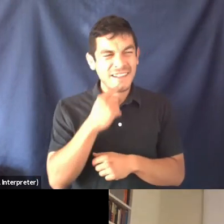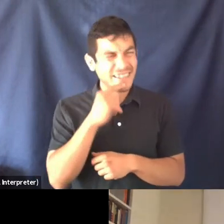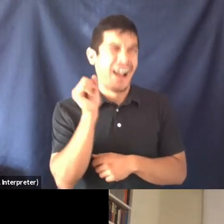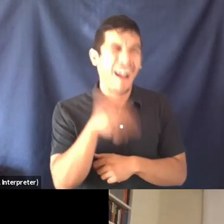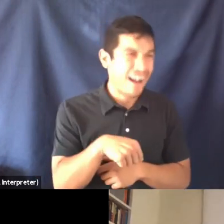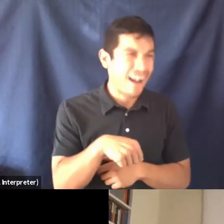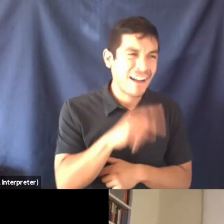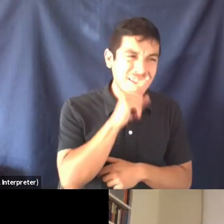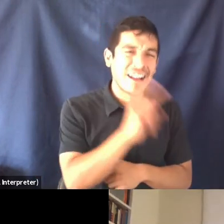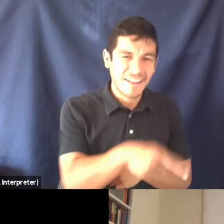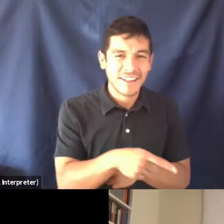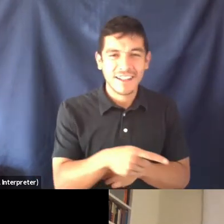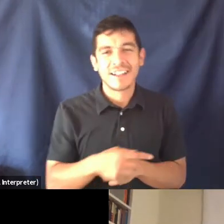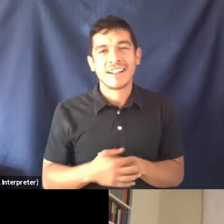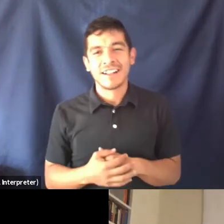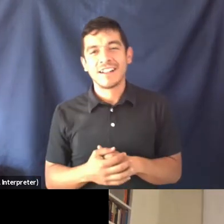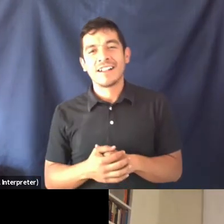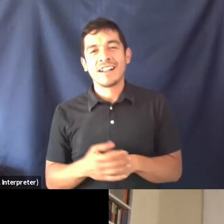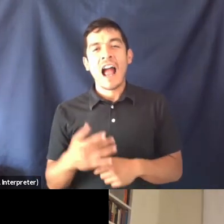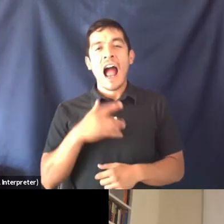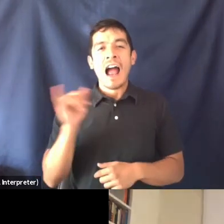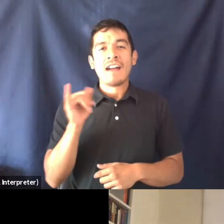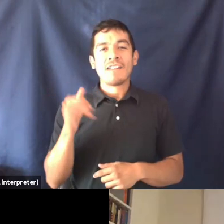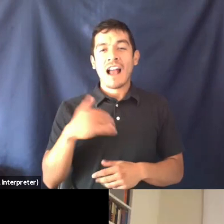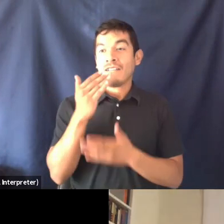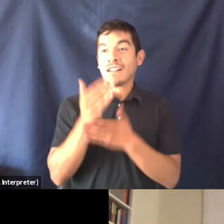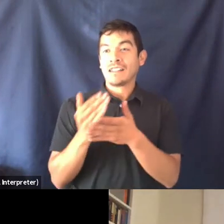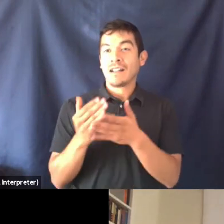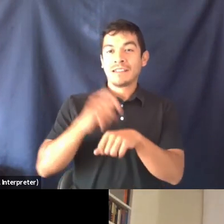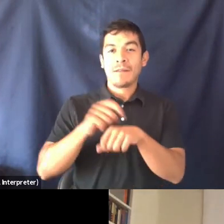But I feel like there's this, you know, there are moments that I remember waking up early